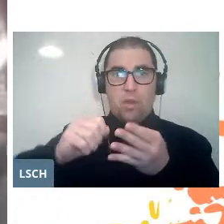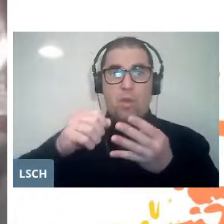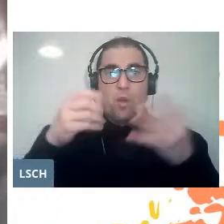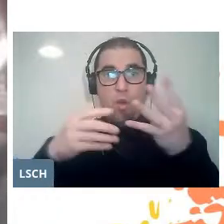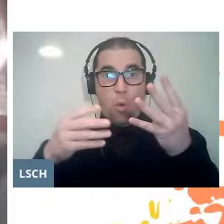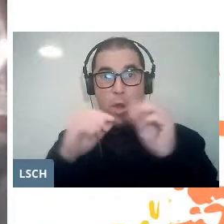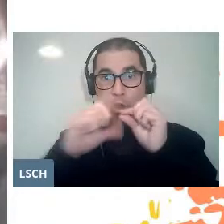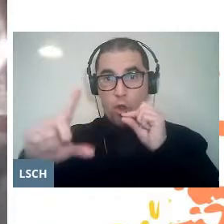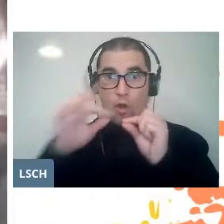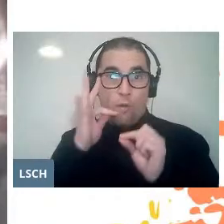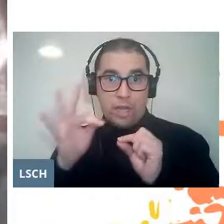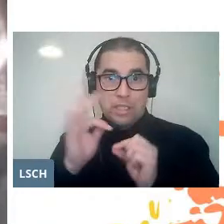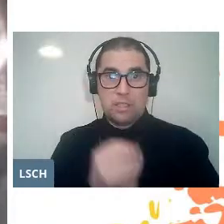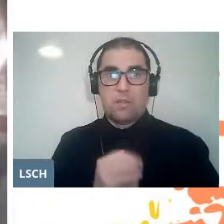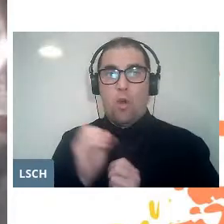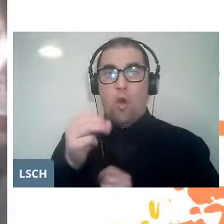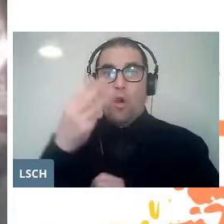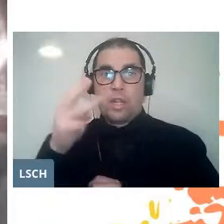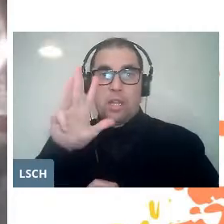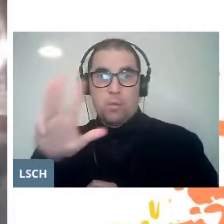such as 39 and 72.